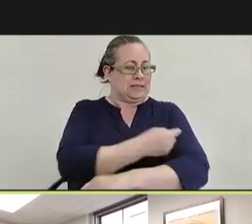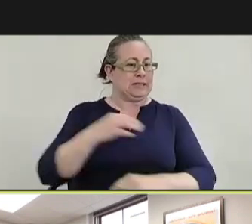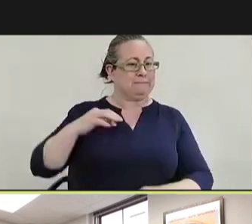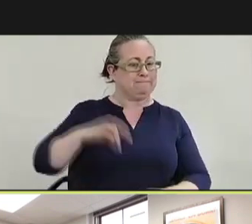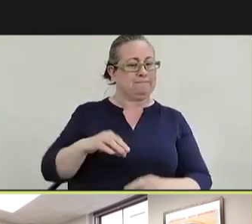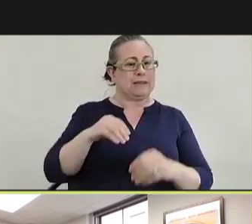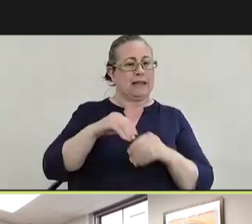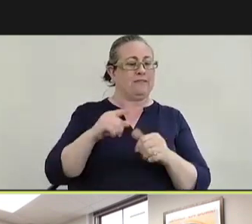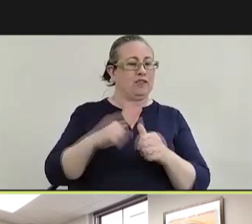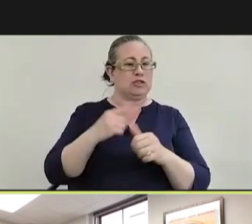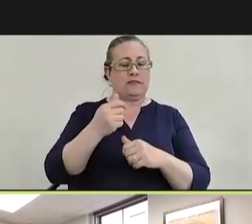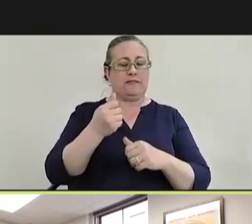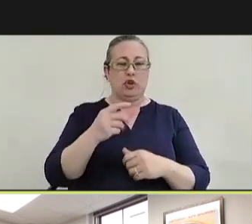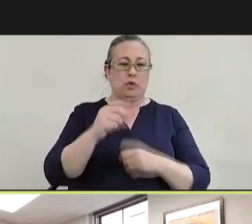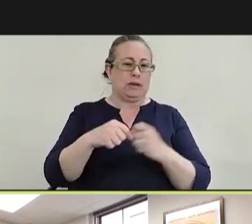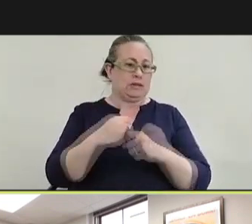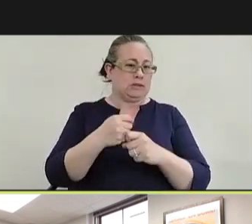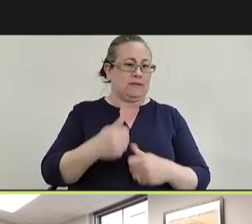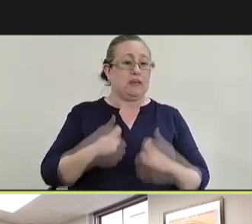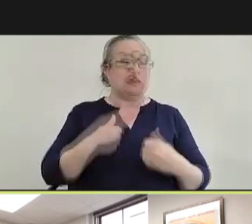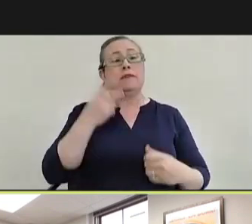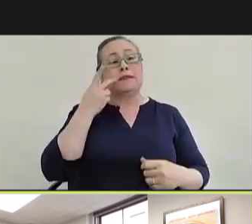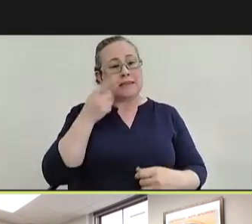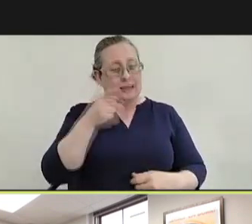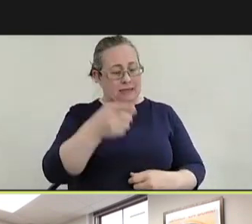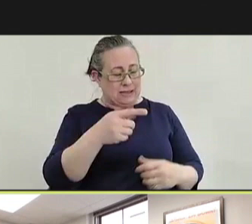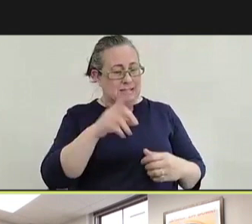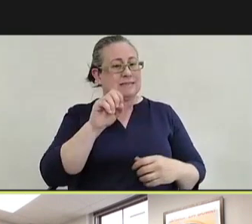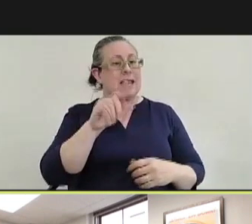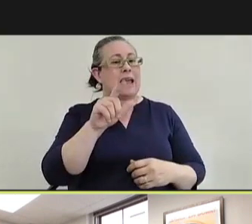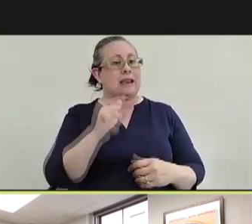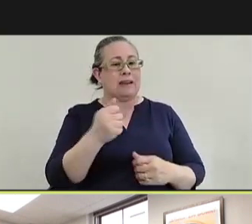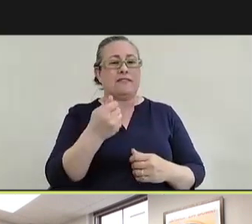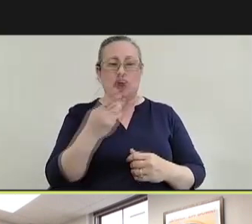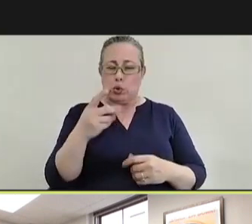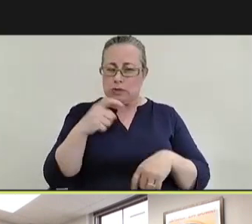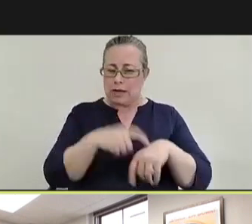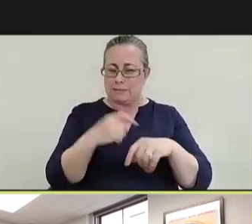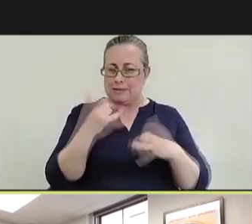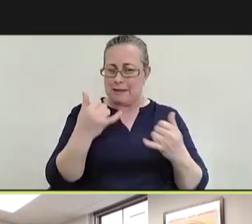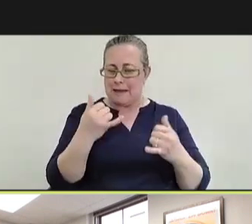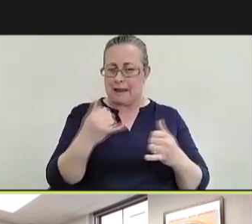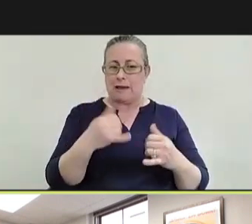You've seen this data a couple of times, both in pregnant and non-pregnant adults.